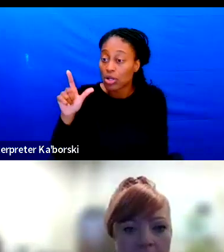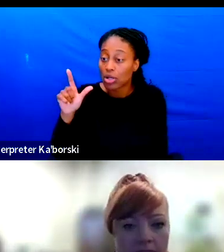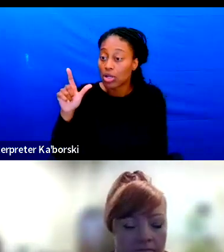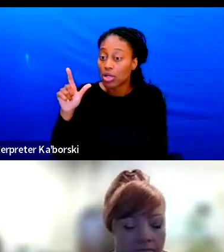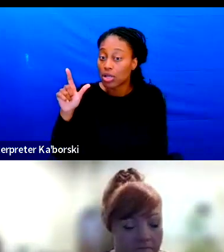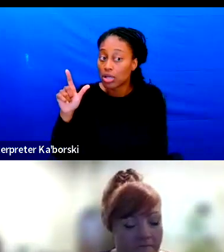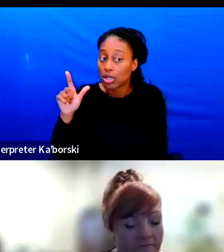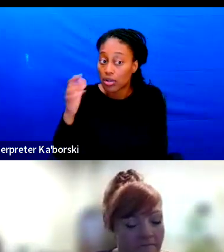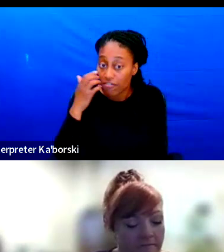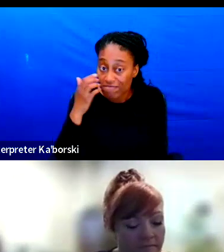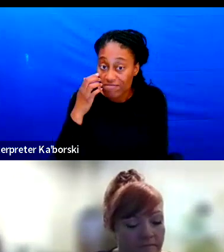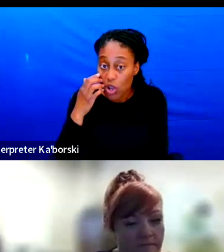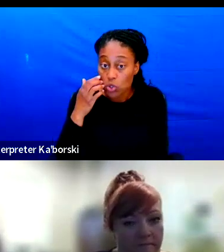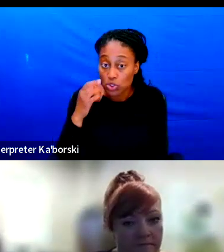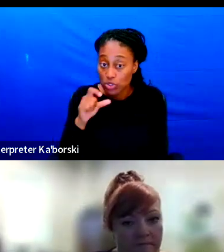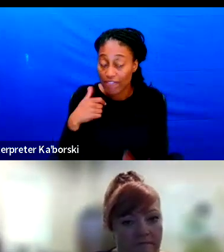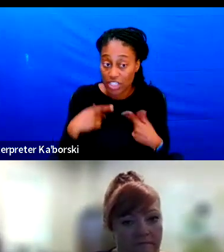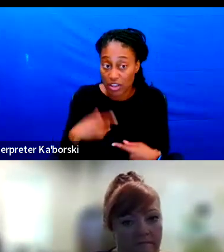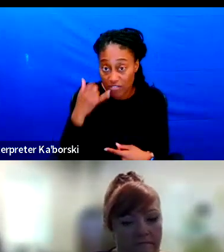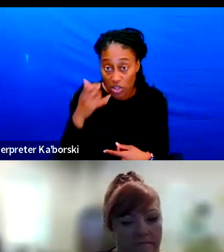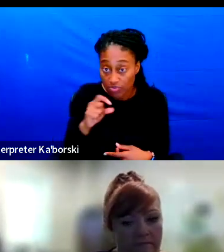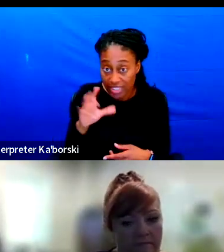Jenise Brassell: The phones that you have that you use? Are they purchased by them